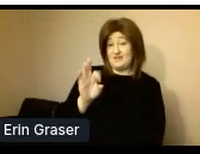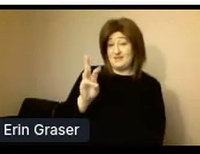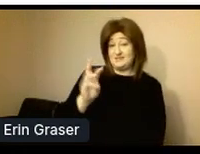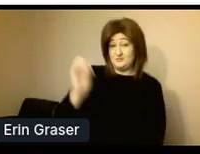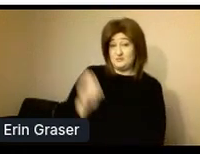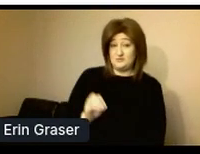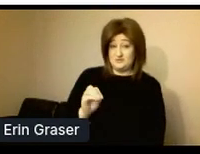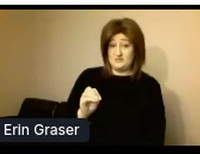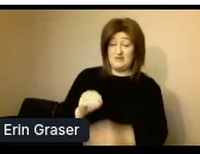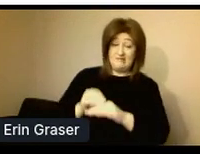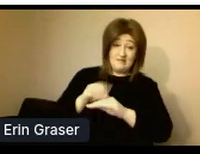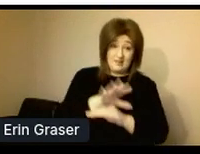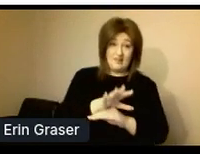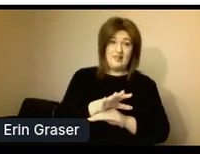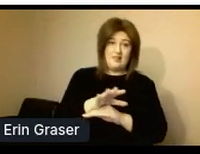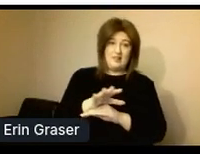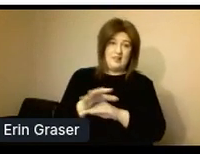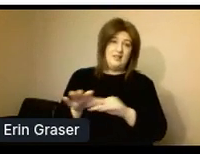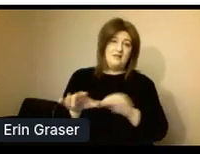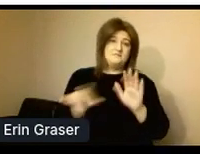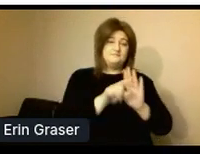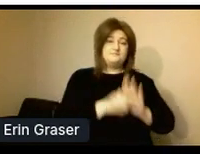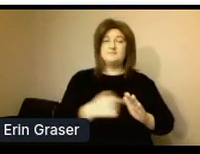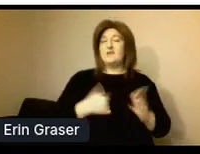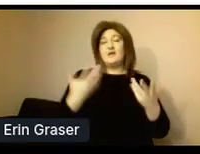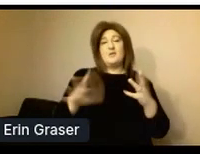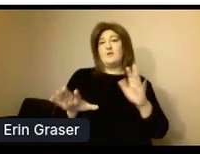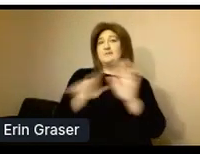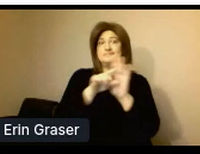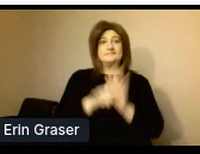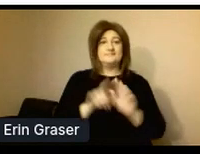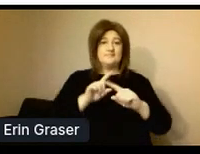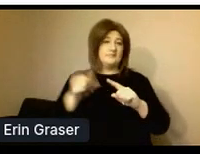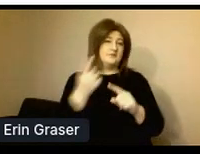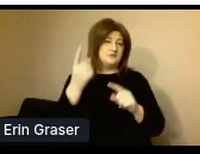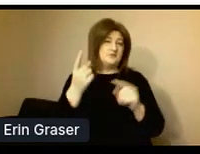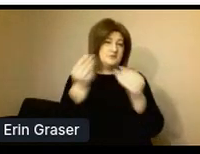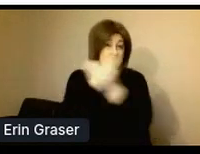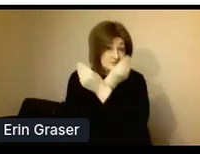I tell you all of this not to start on a bad note, but to bring awareness to this issue